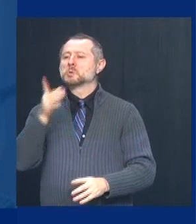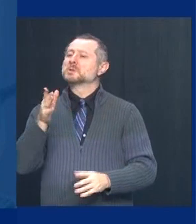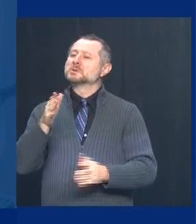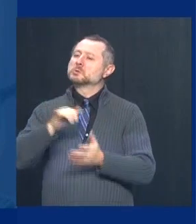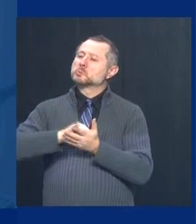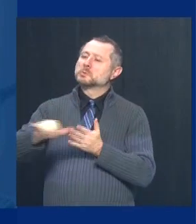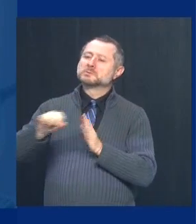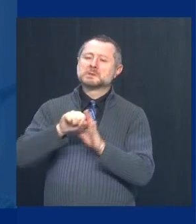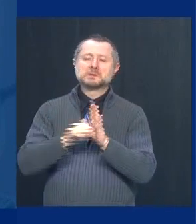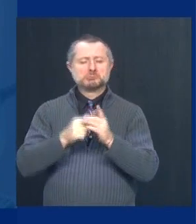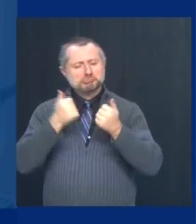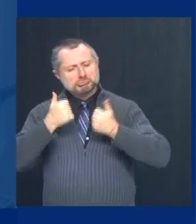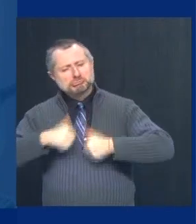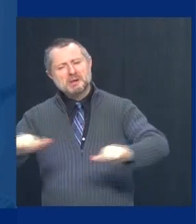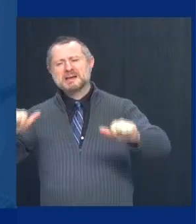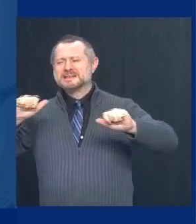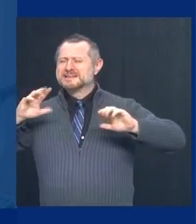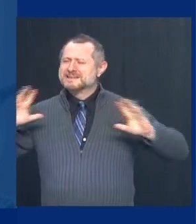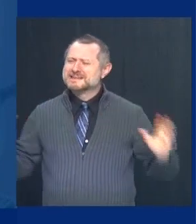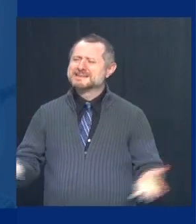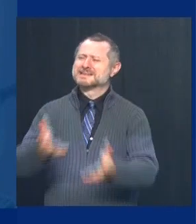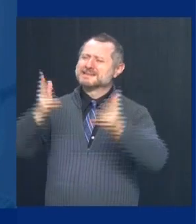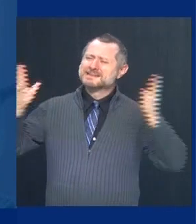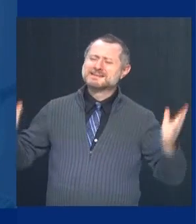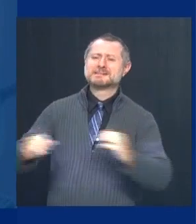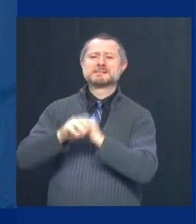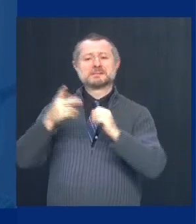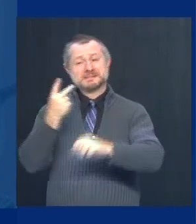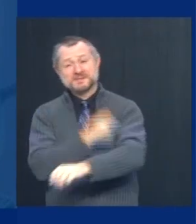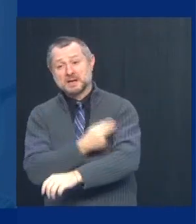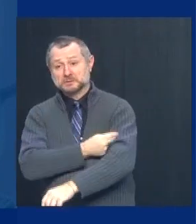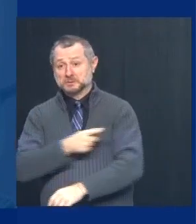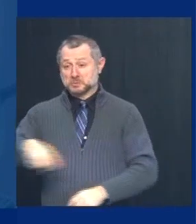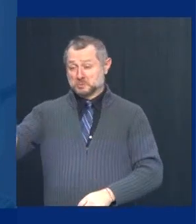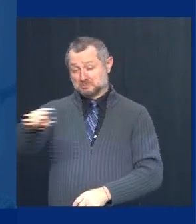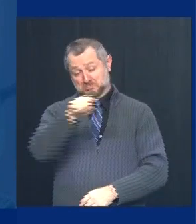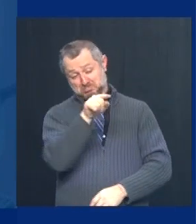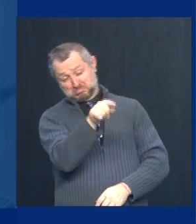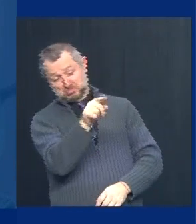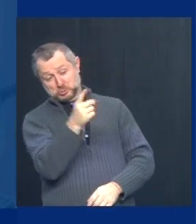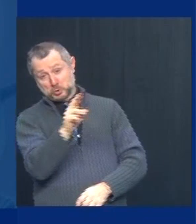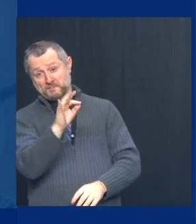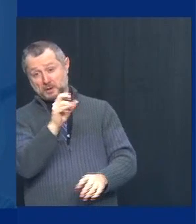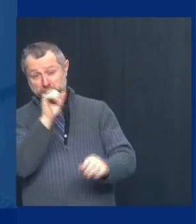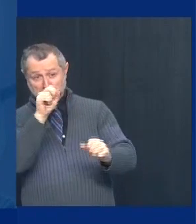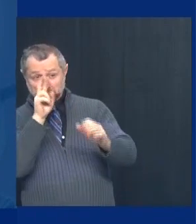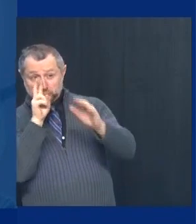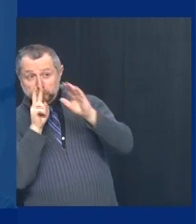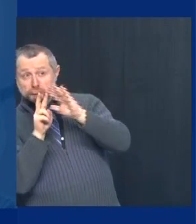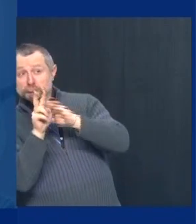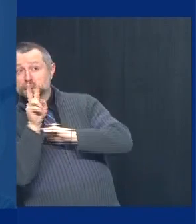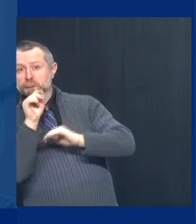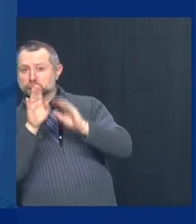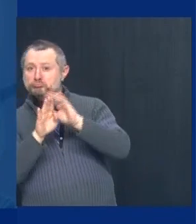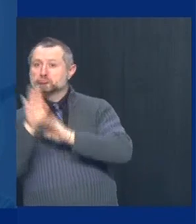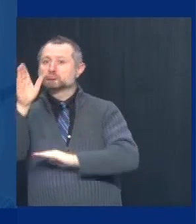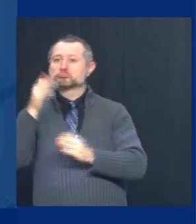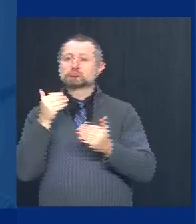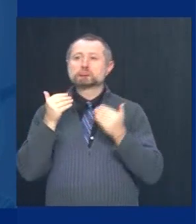VERY HARD TO REACH. WE'RE GOING TO BE VERY AGGRESSIVE ON PUBLIC EDUCATION,